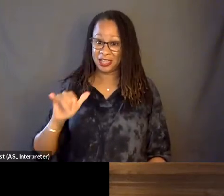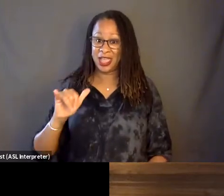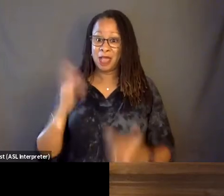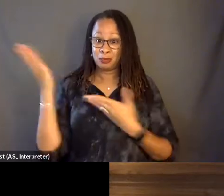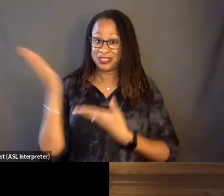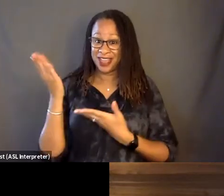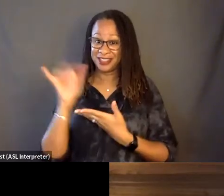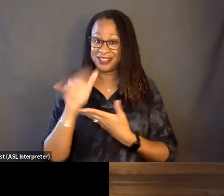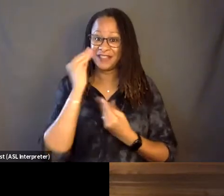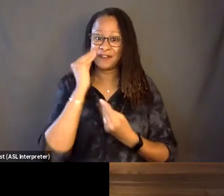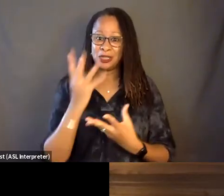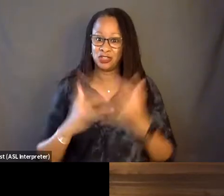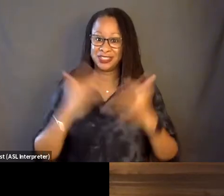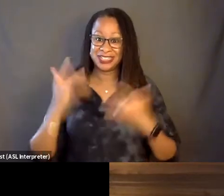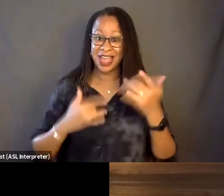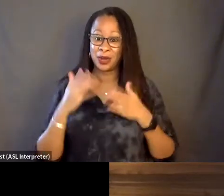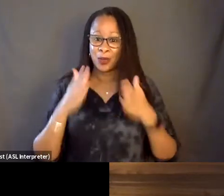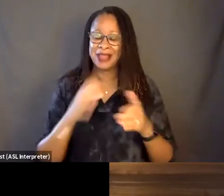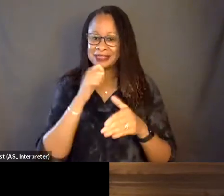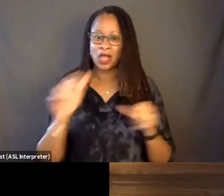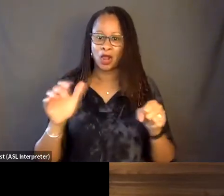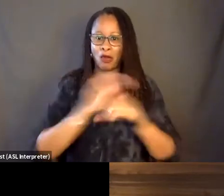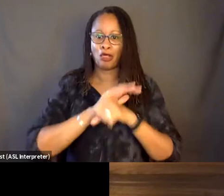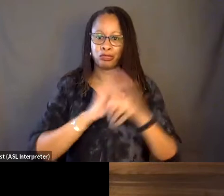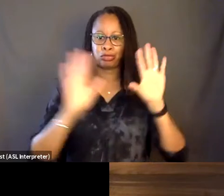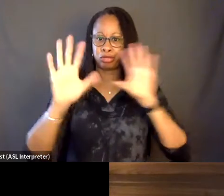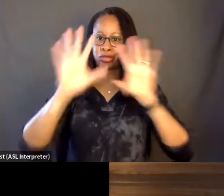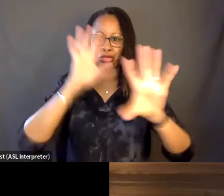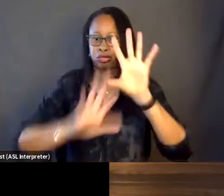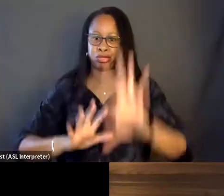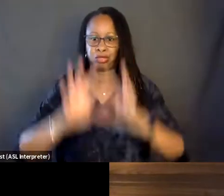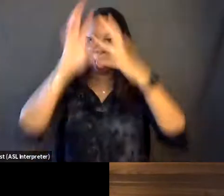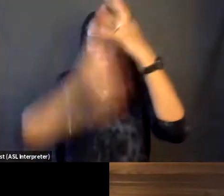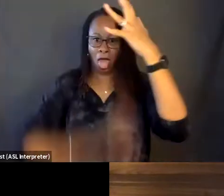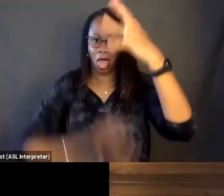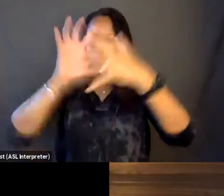that it's not just a whole slew of information being thrown